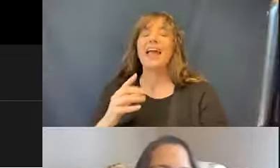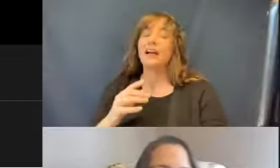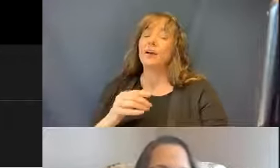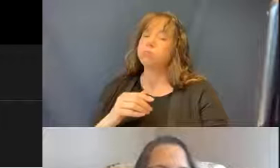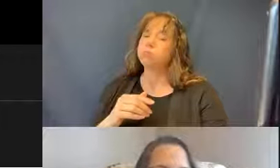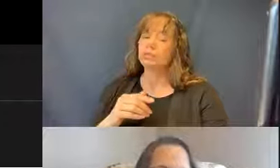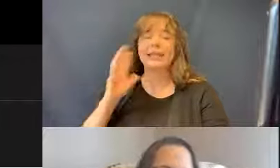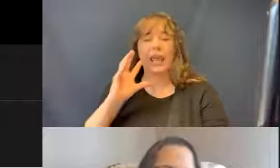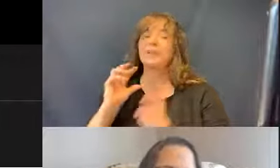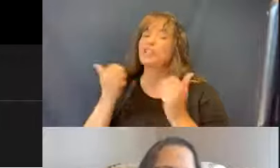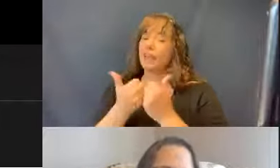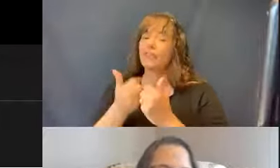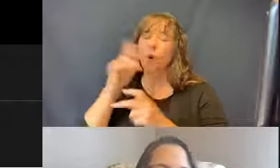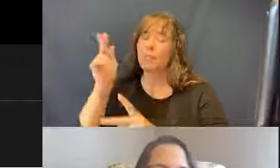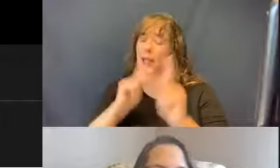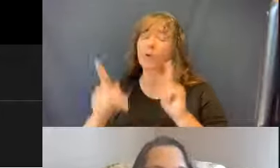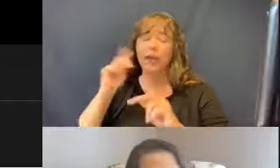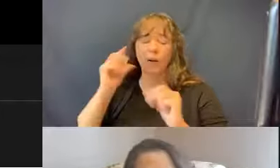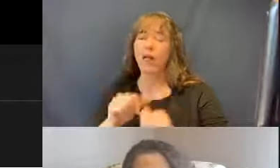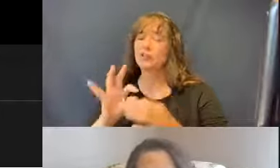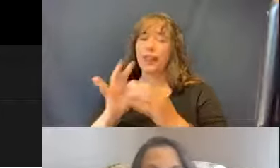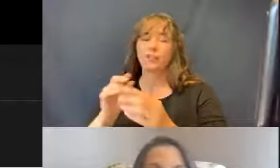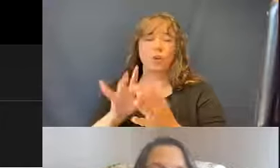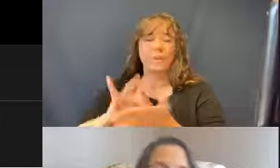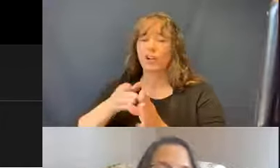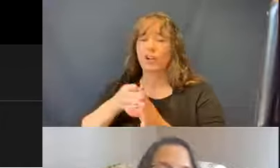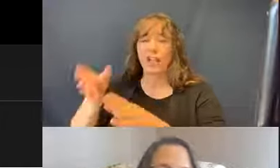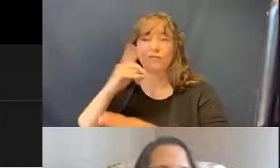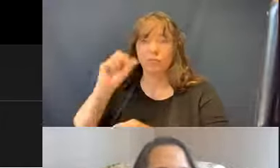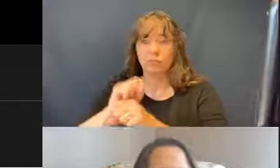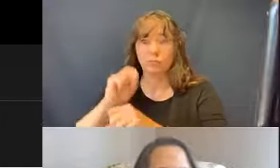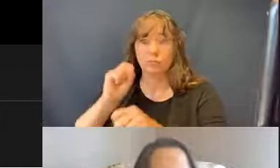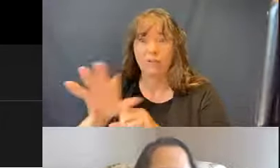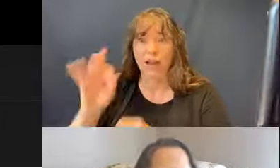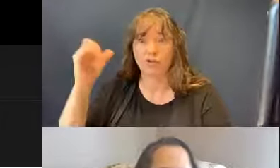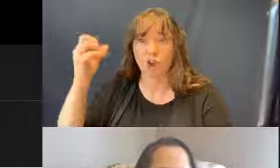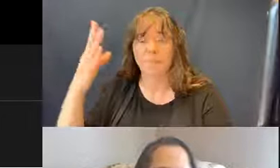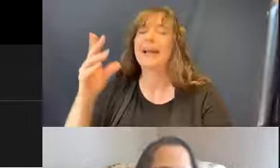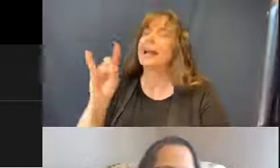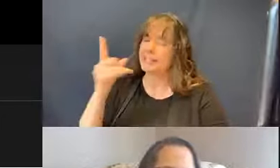field to find employment. I did find employment. Though they were with a rather unique population